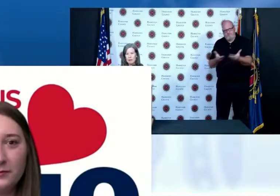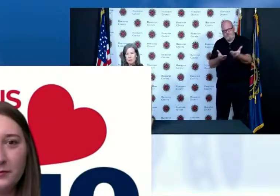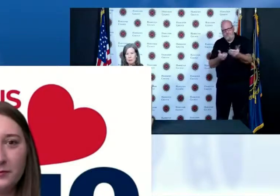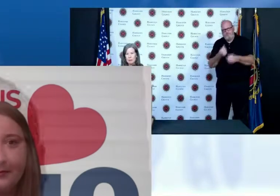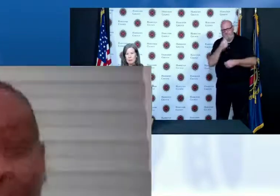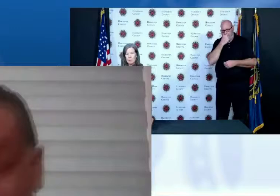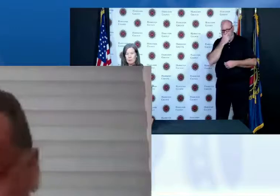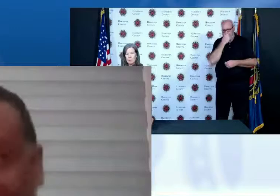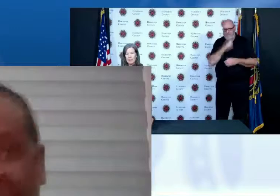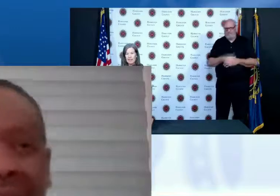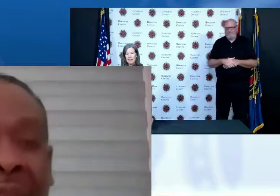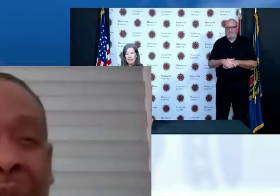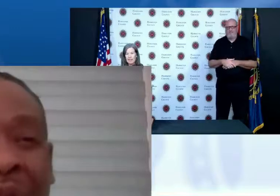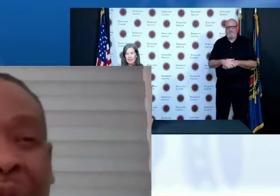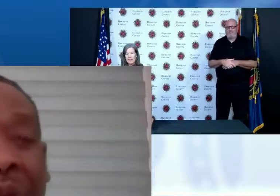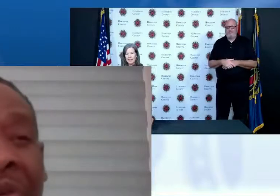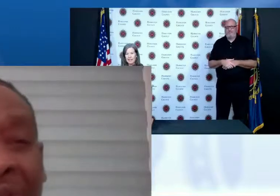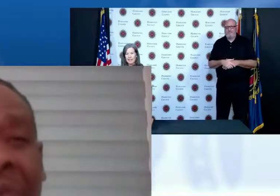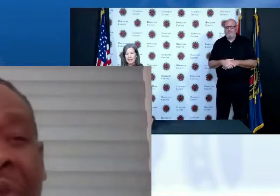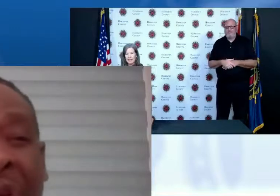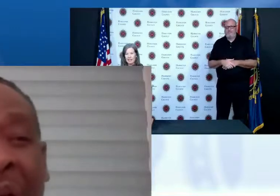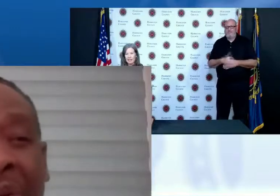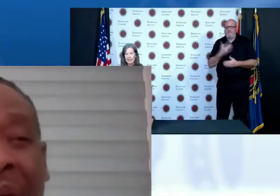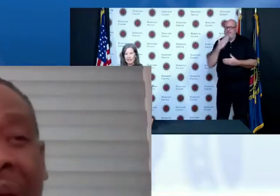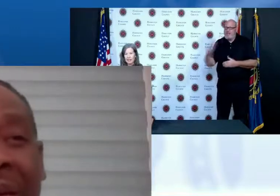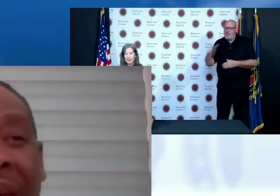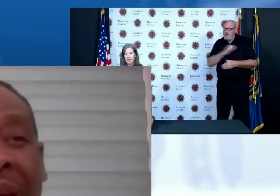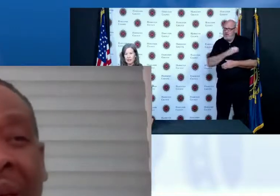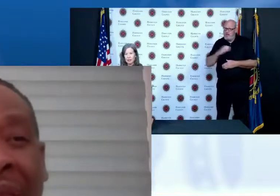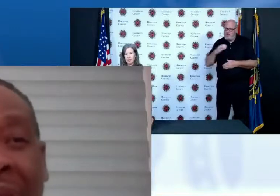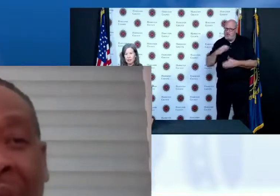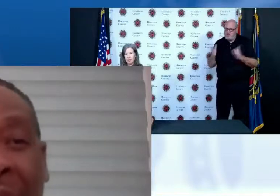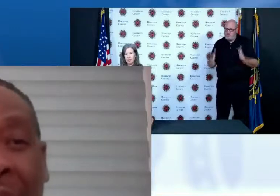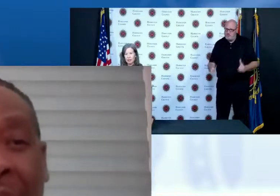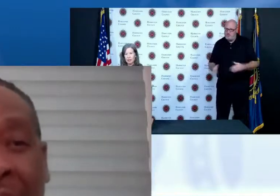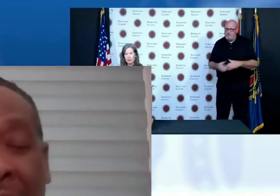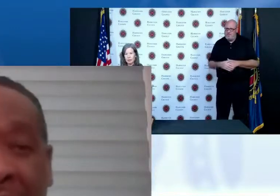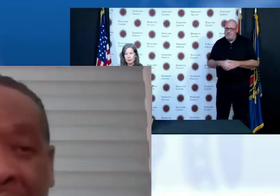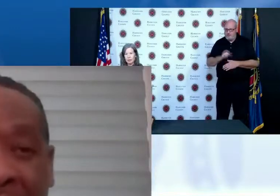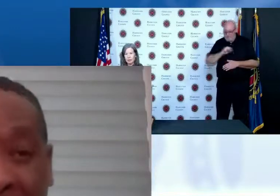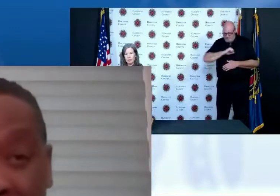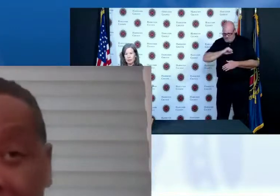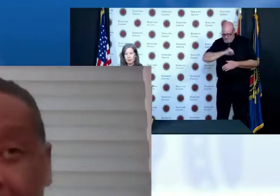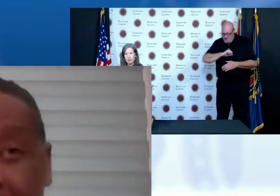thank you Commissioner Driehaus thank you very much and thank you Commissioner Kesterman for the